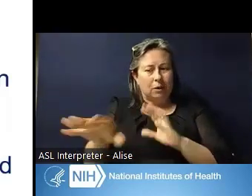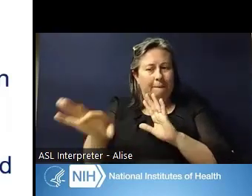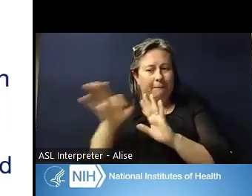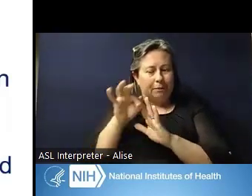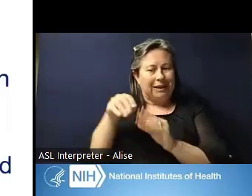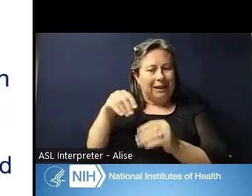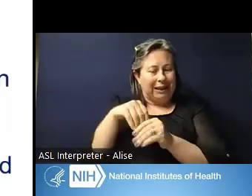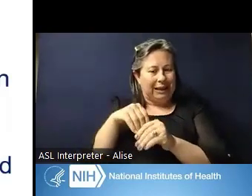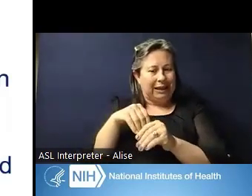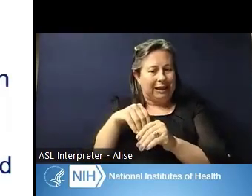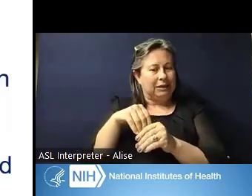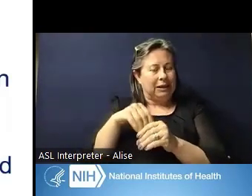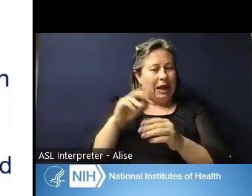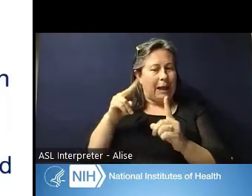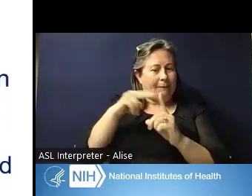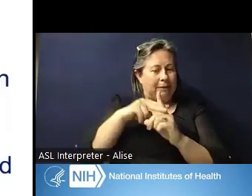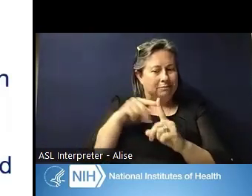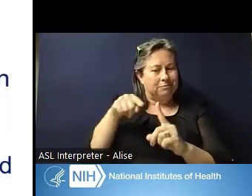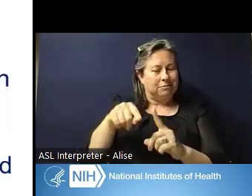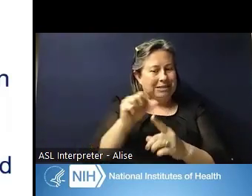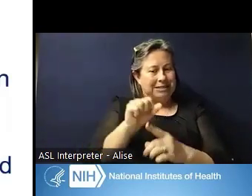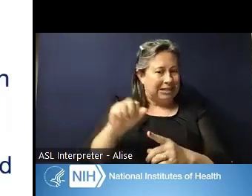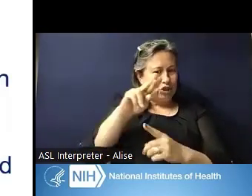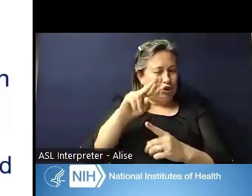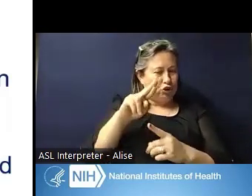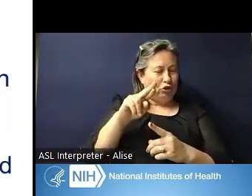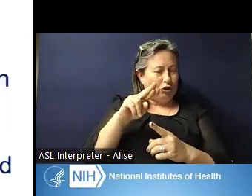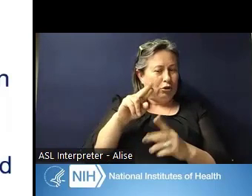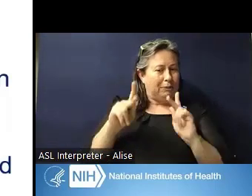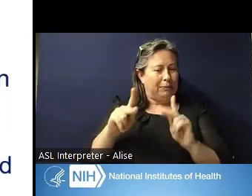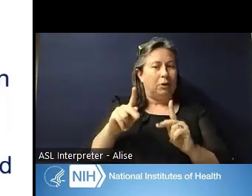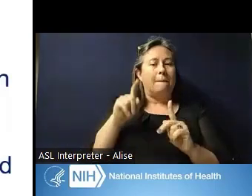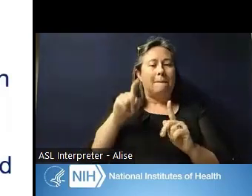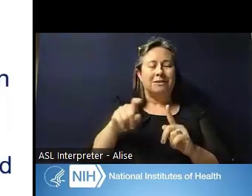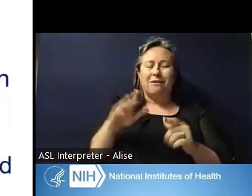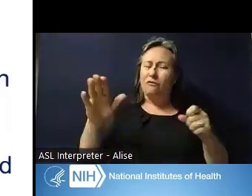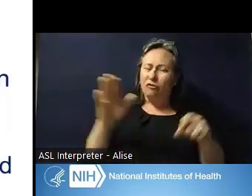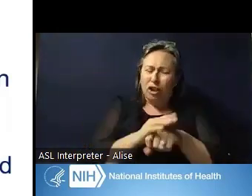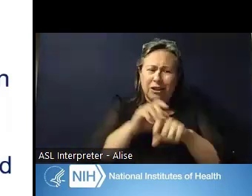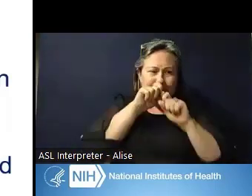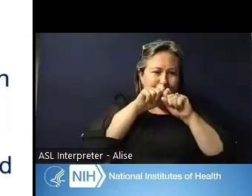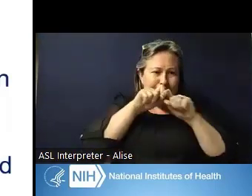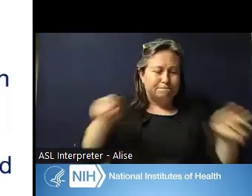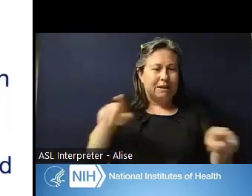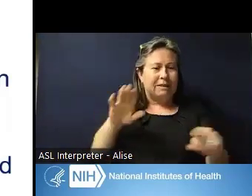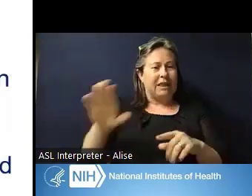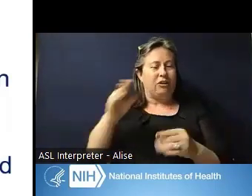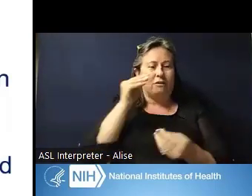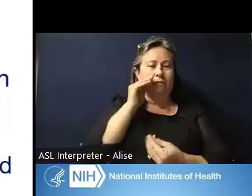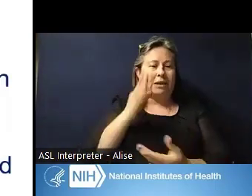as senior and key personnel fully disclose all Other Support information as soon as it becomes known.